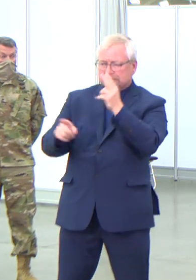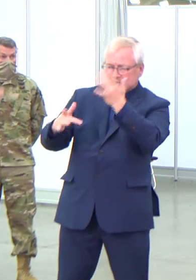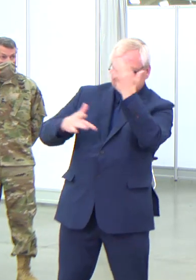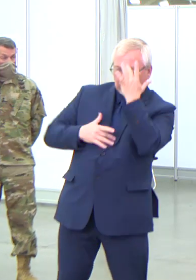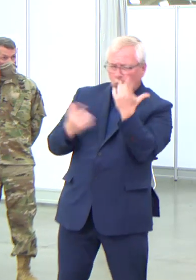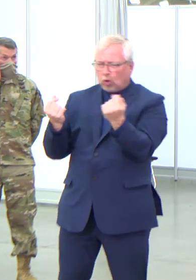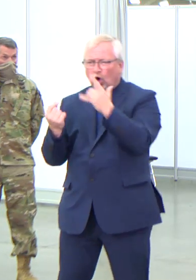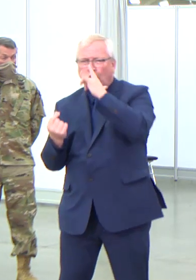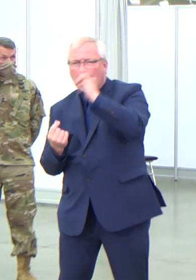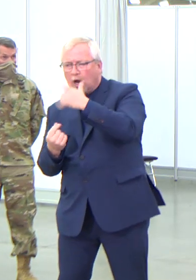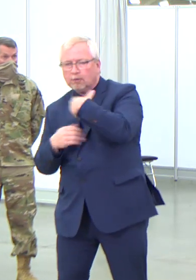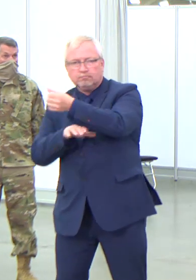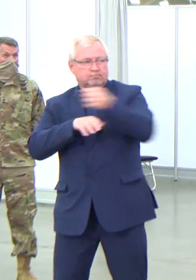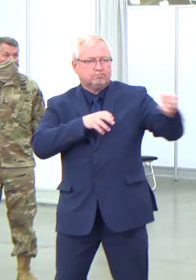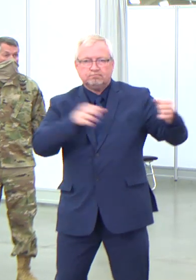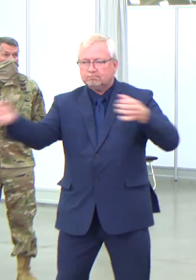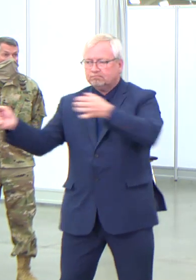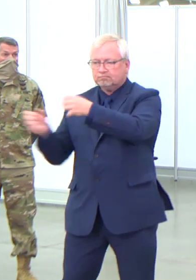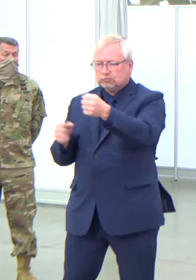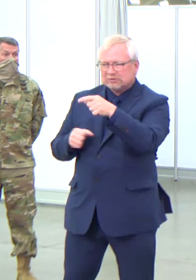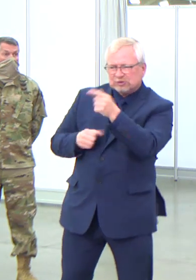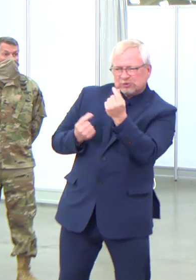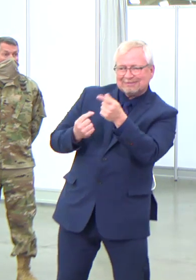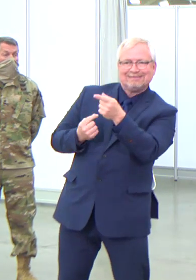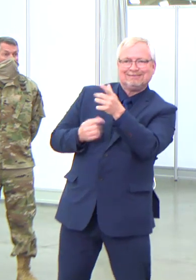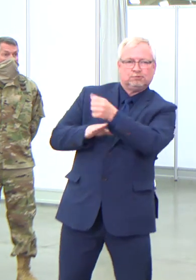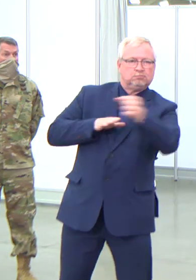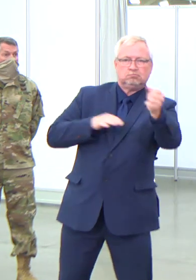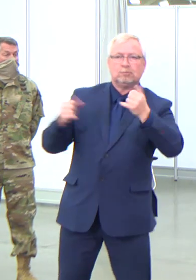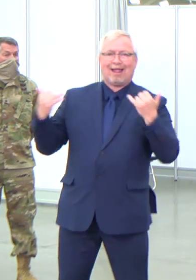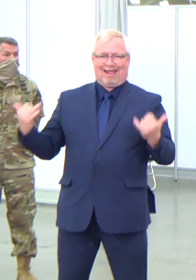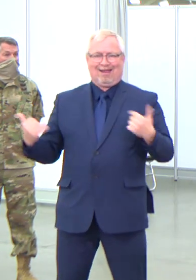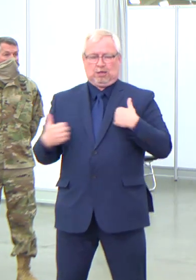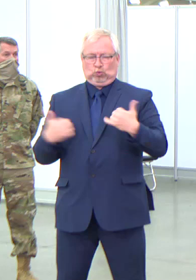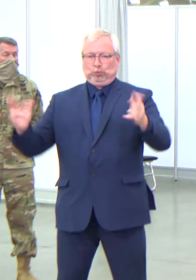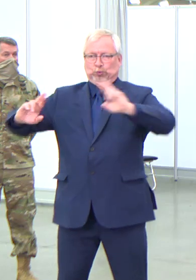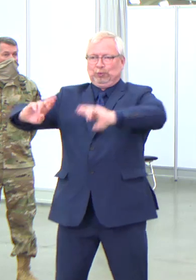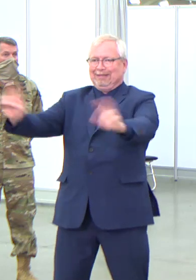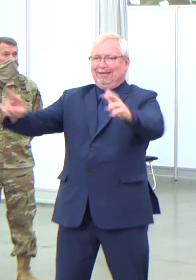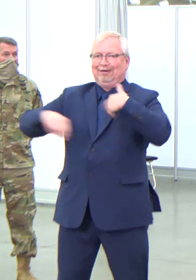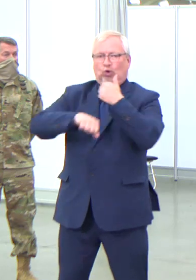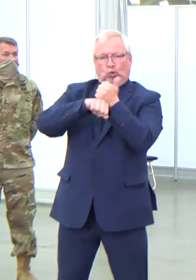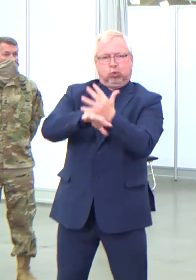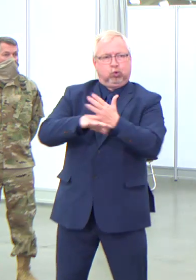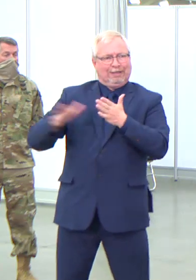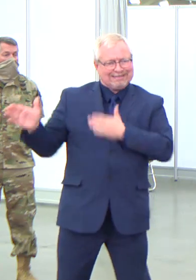over the course of the next few weeks. Now is the time for readiness, and I think, Governor, as